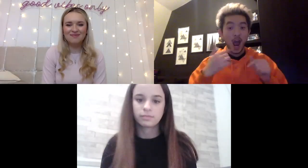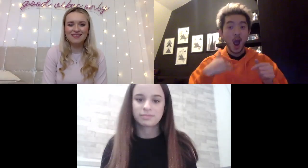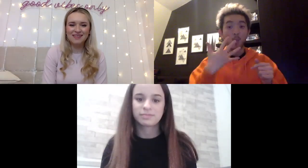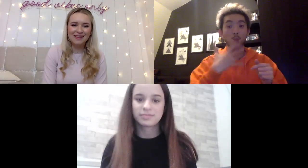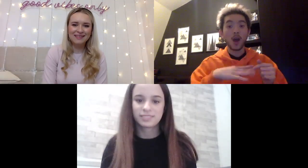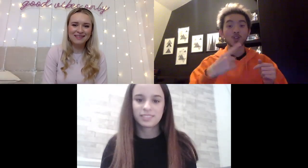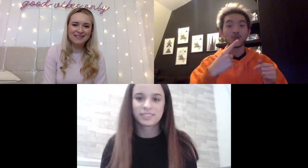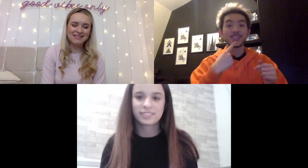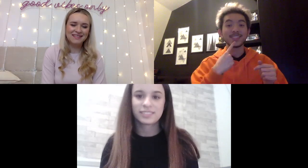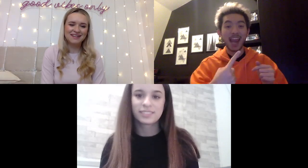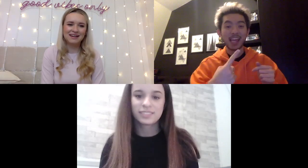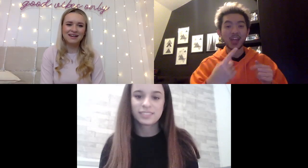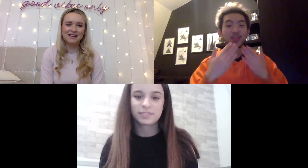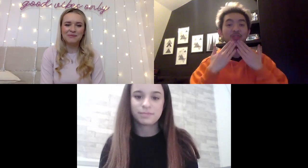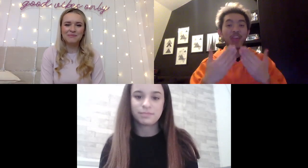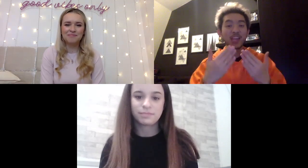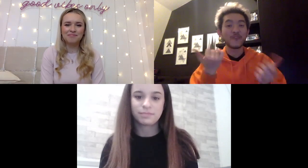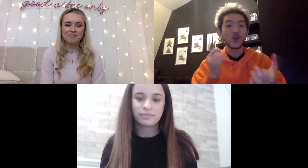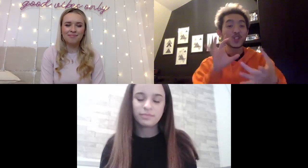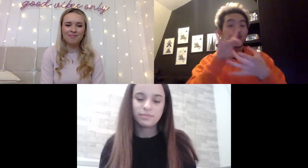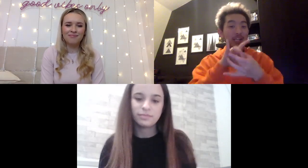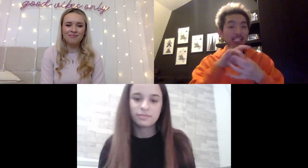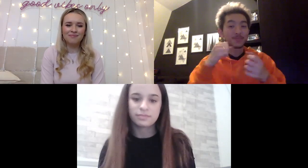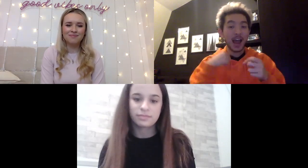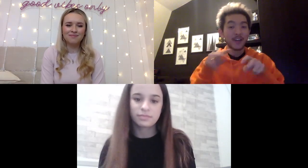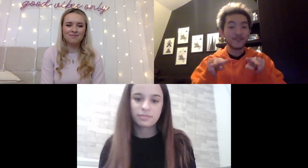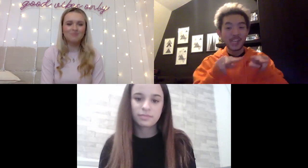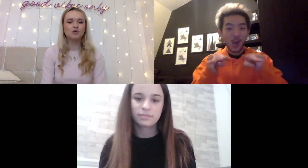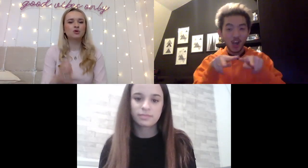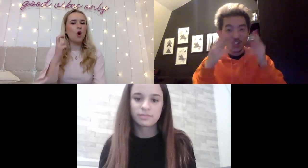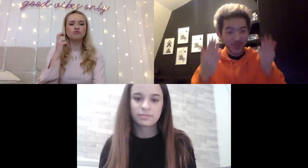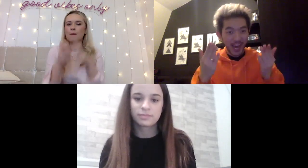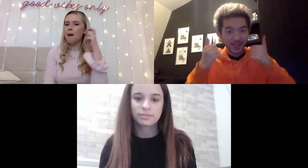B: I want to say thank you guys for join with me